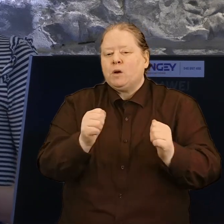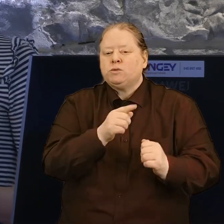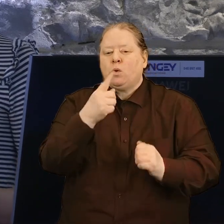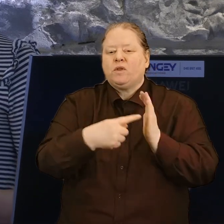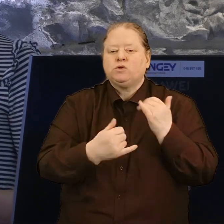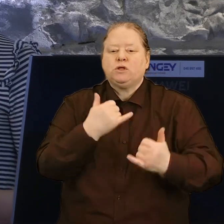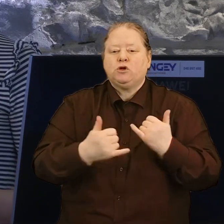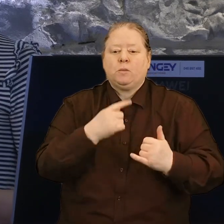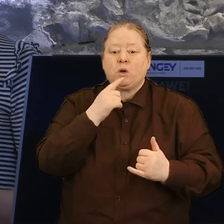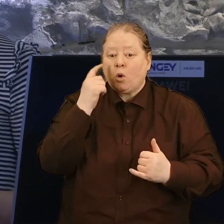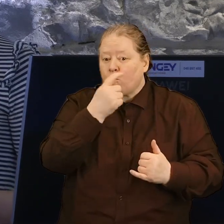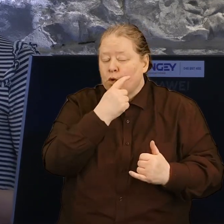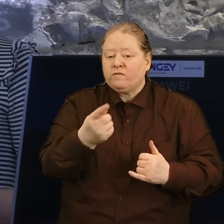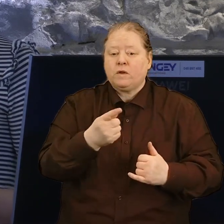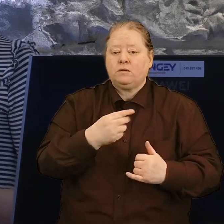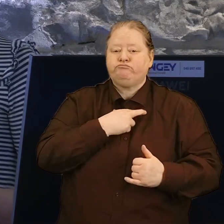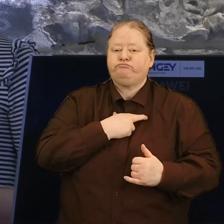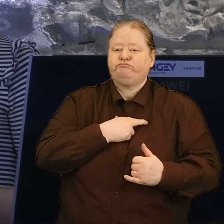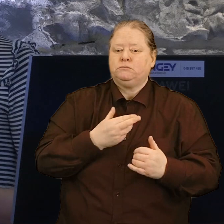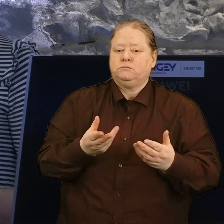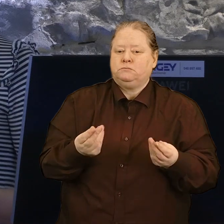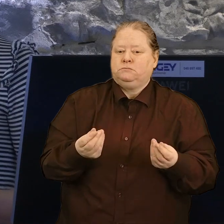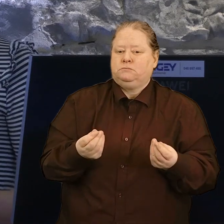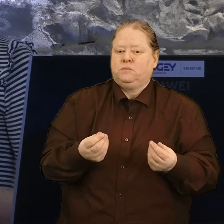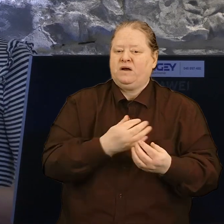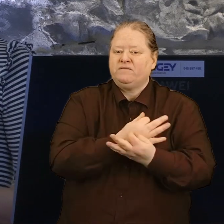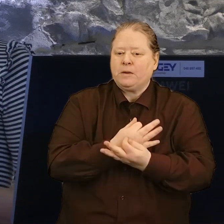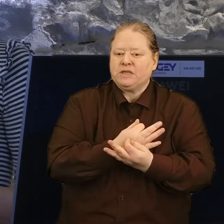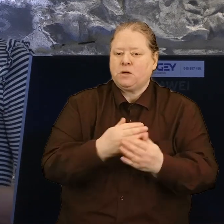substantial proofs of the material prosperity that families and homes present".